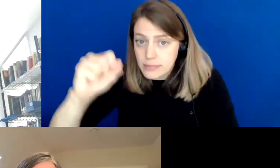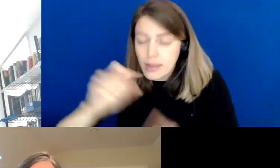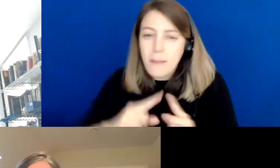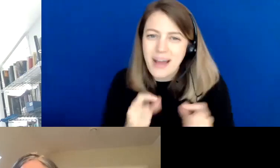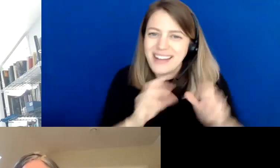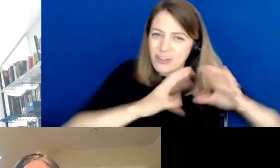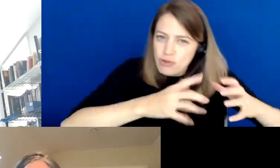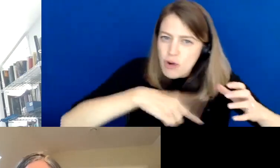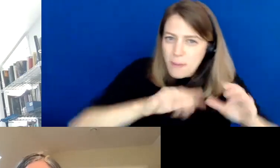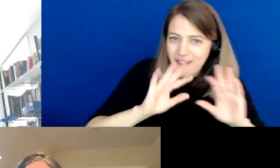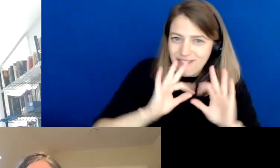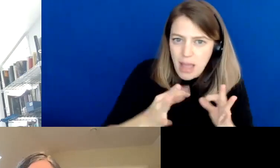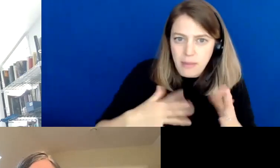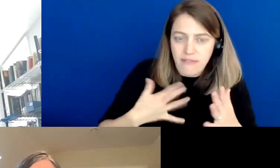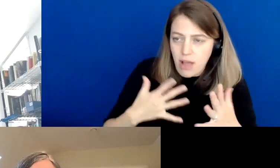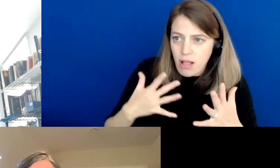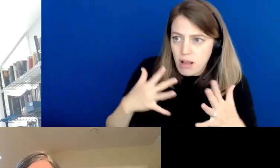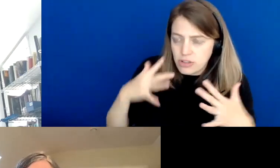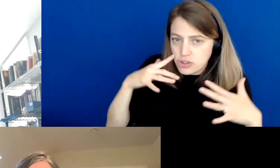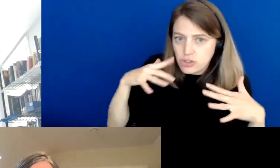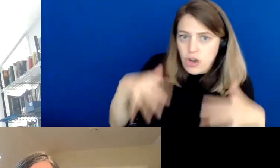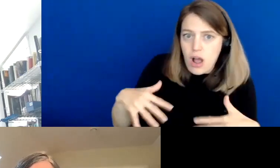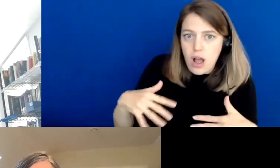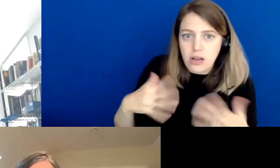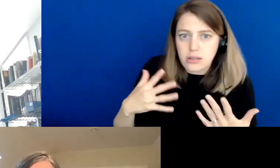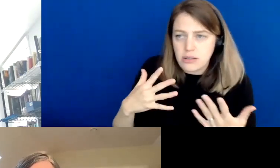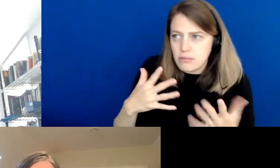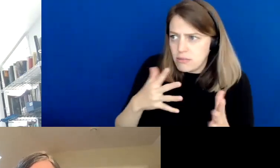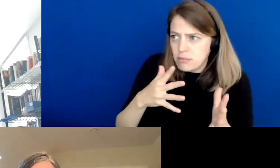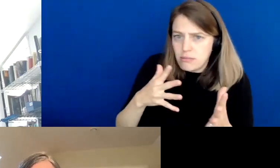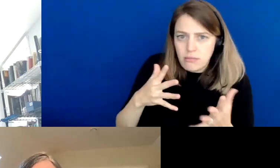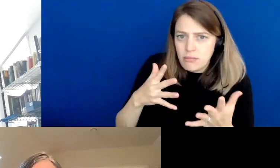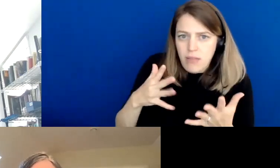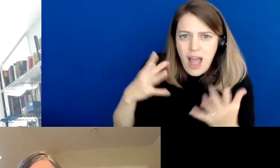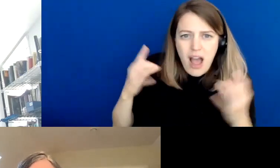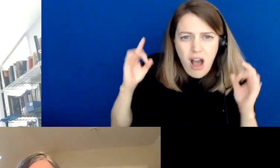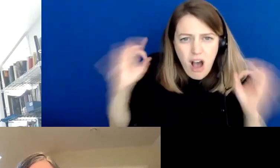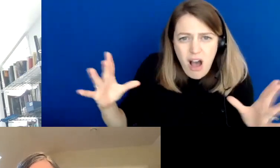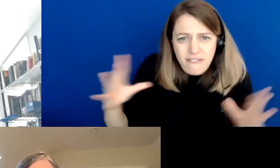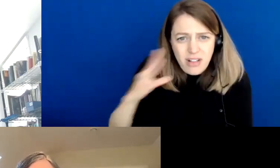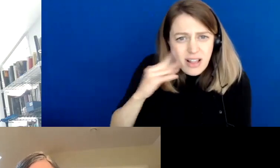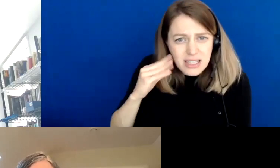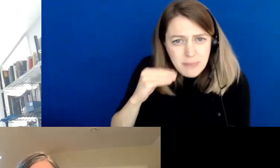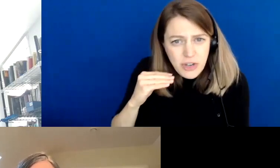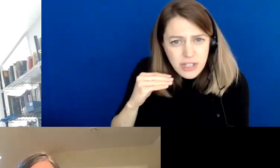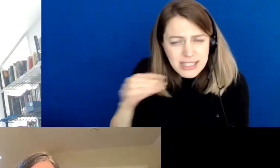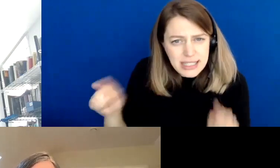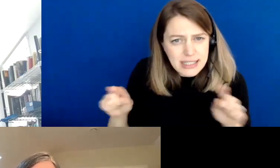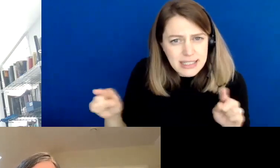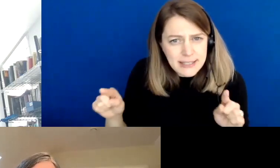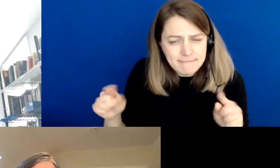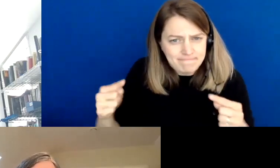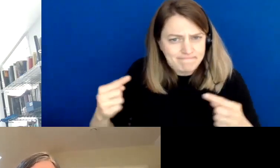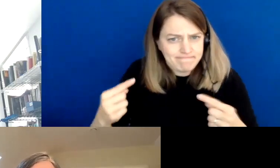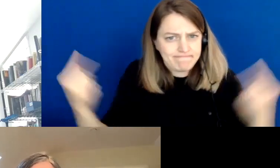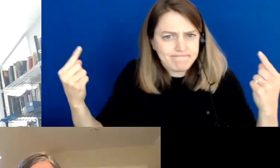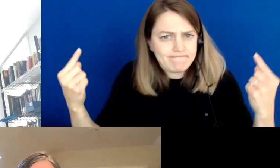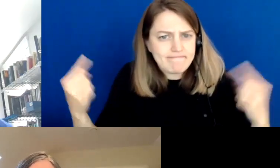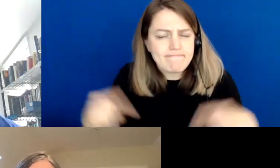horrified at the thought of it or had horrible experiences. As I see the world changing,